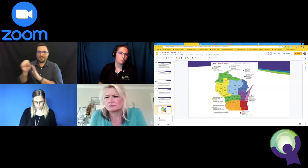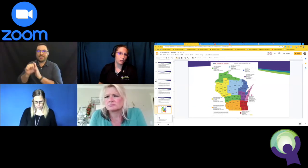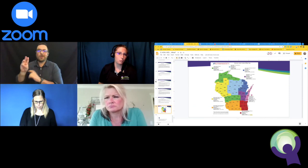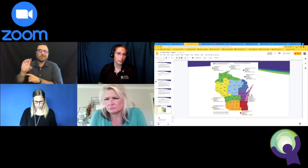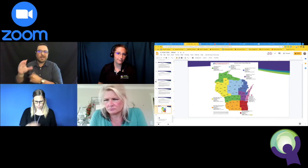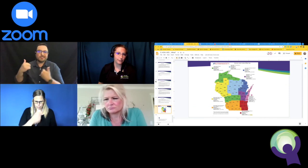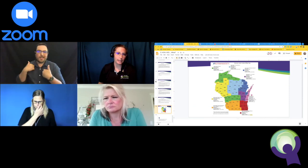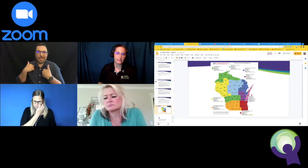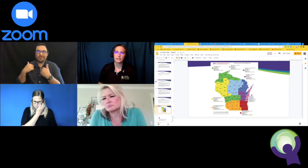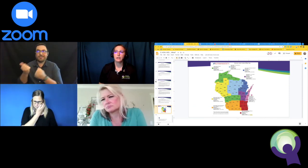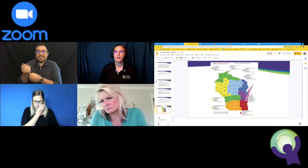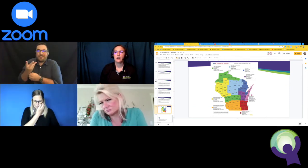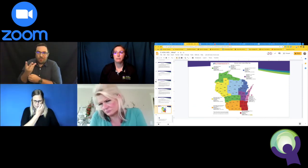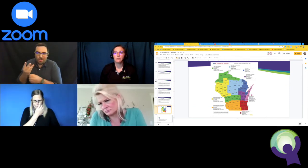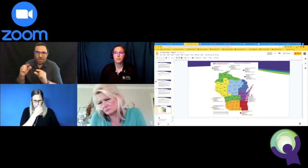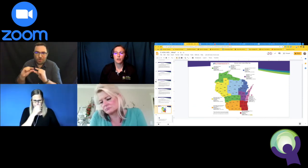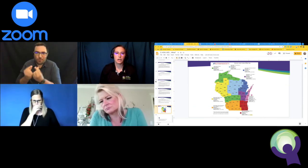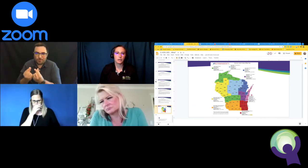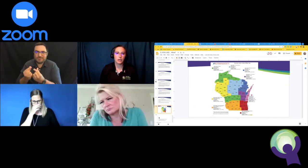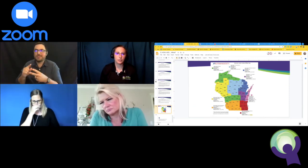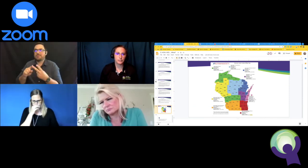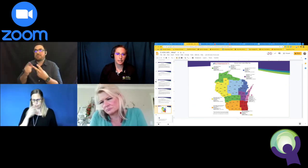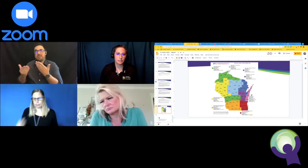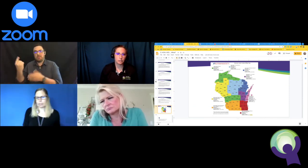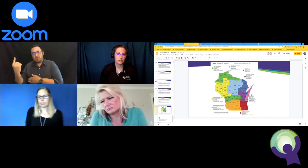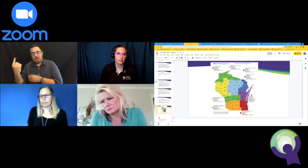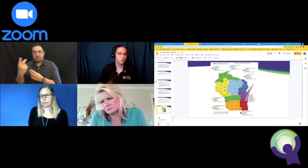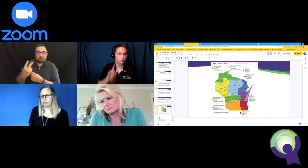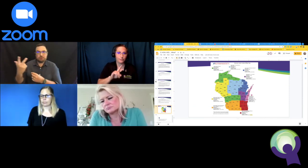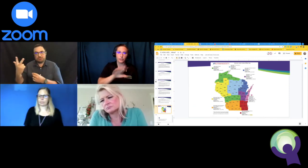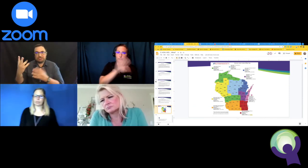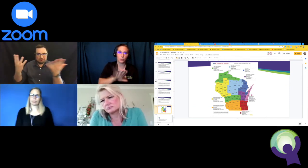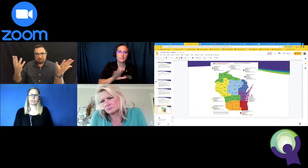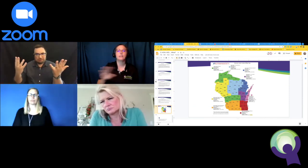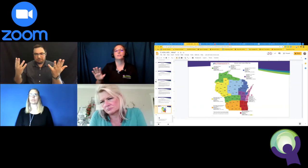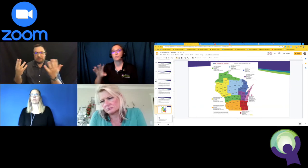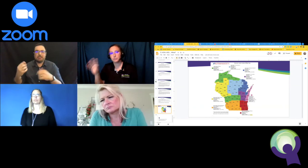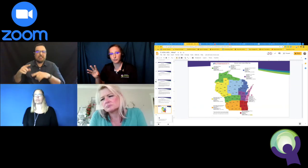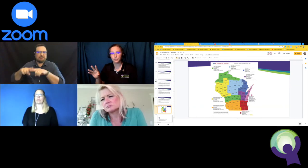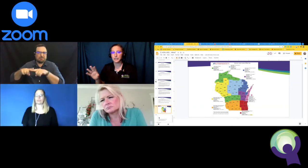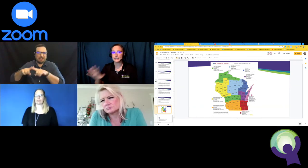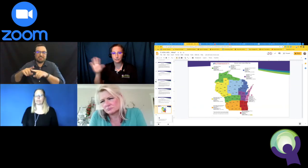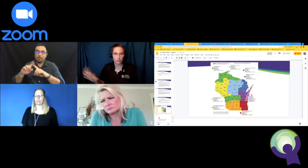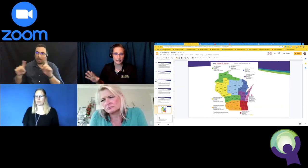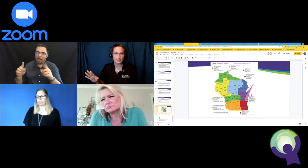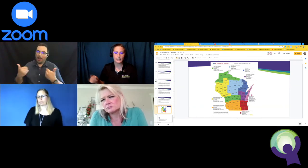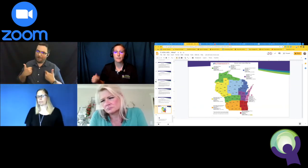than one affiliate there are other states that there's one affiliate for the whole state there's multiple affiliates in one state